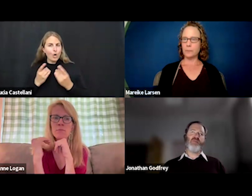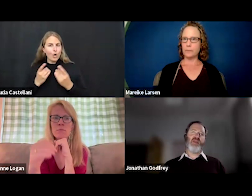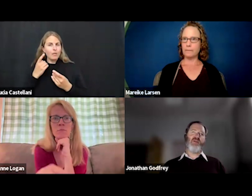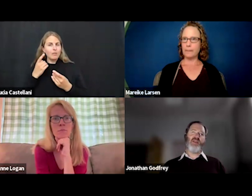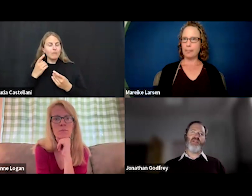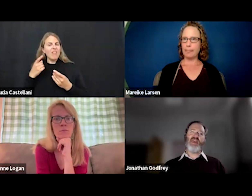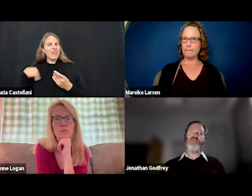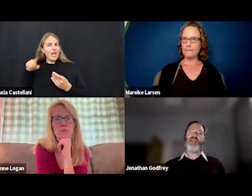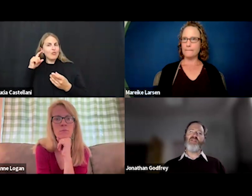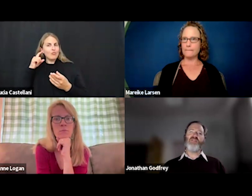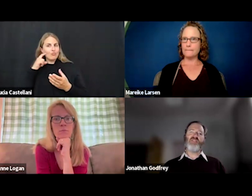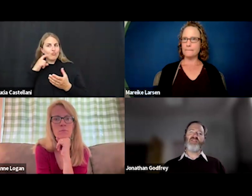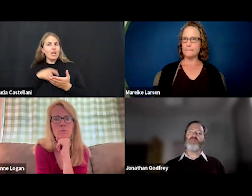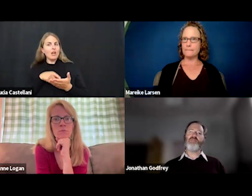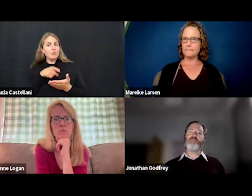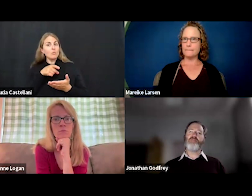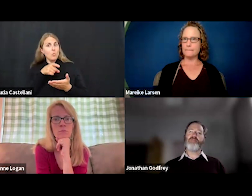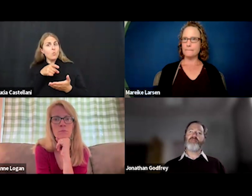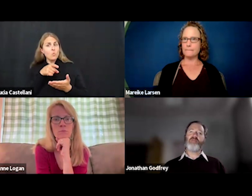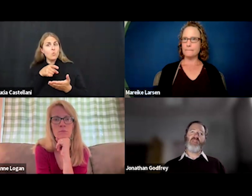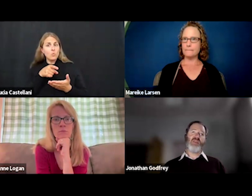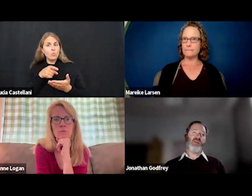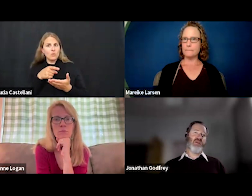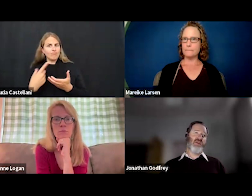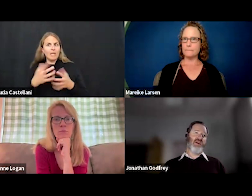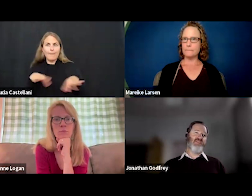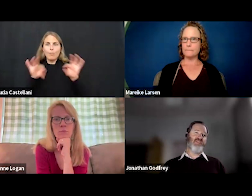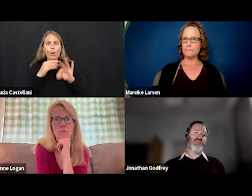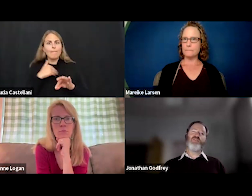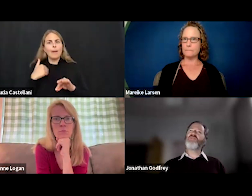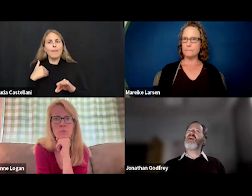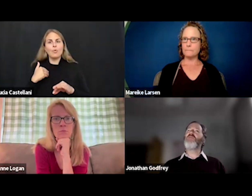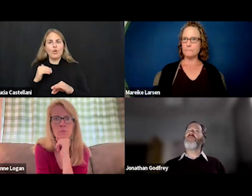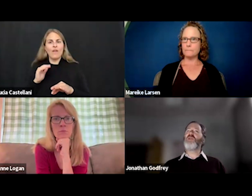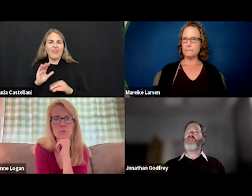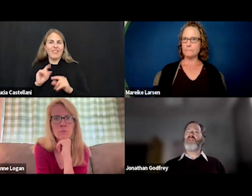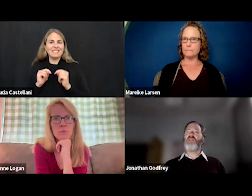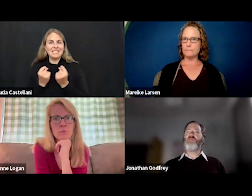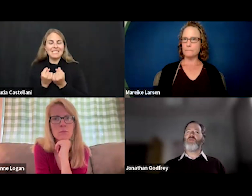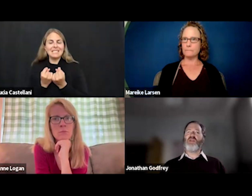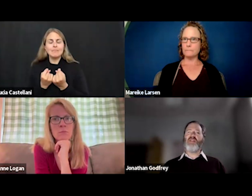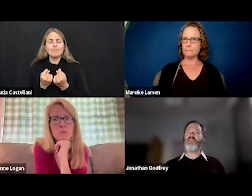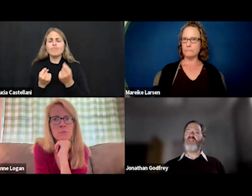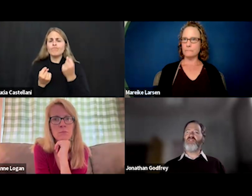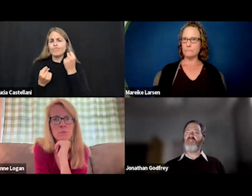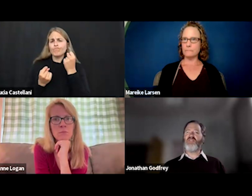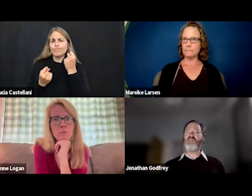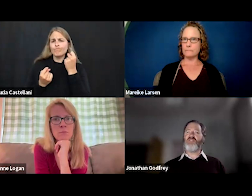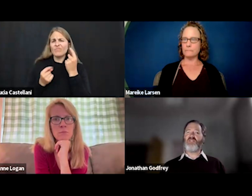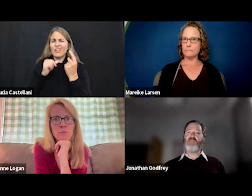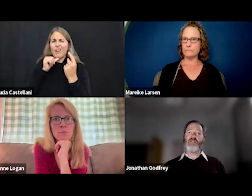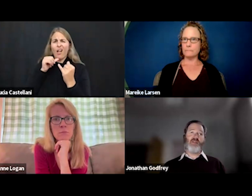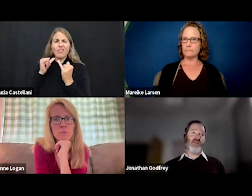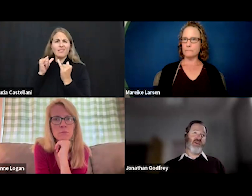that I could add value to the team. I didn't do the same work as all the other teaching assistants.